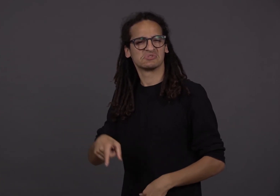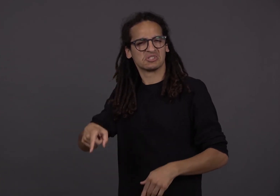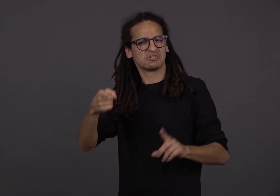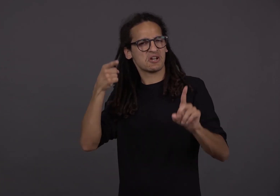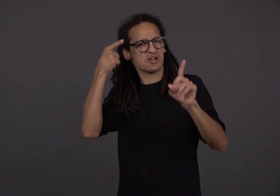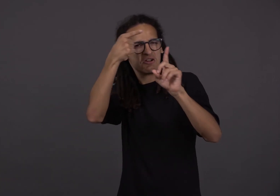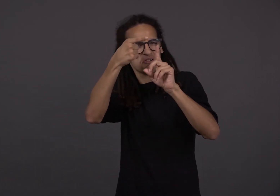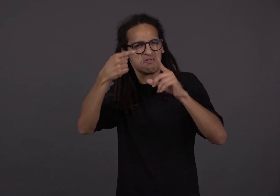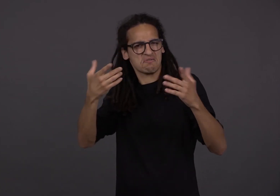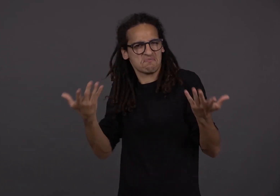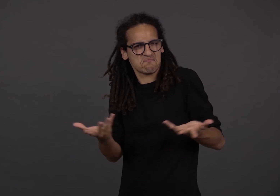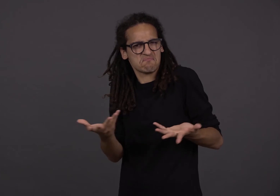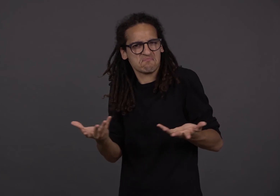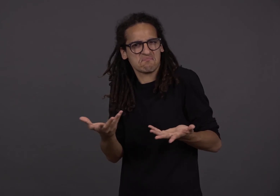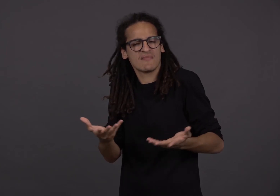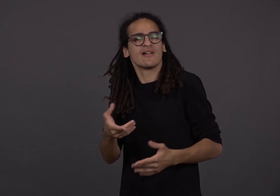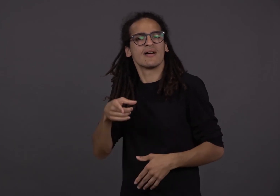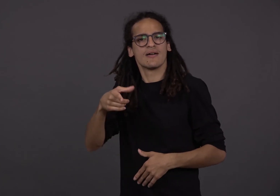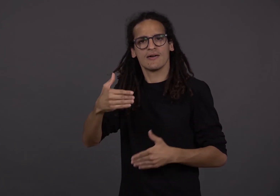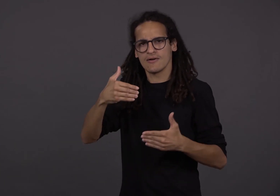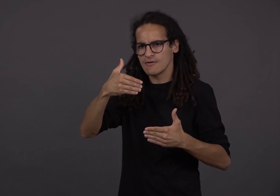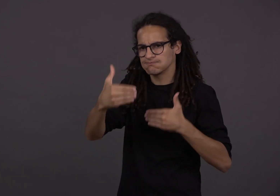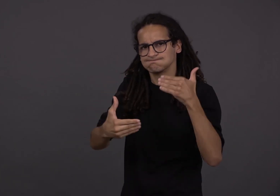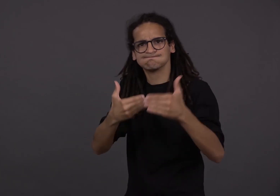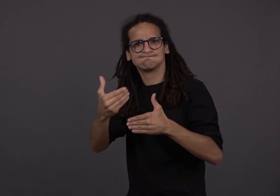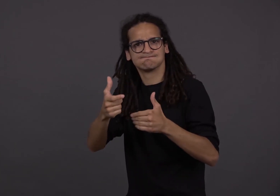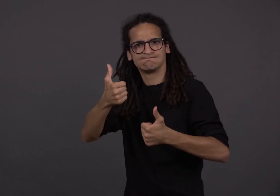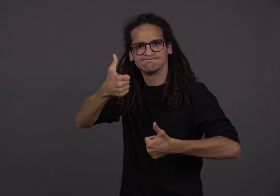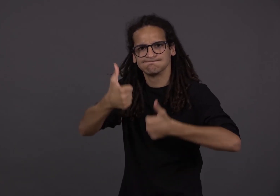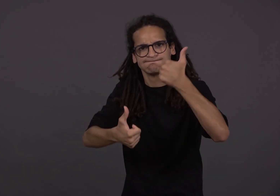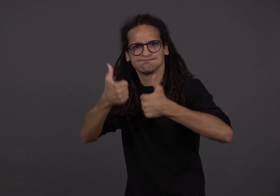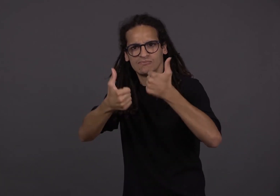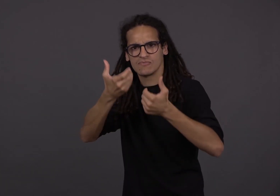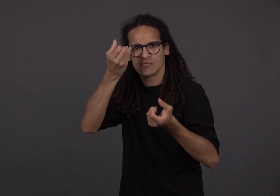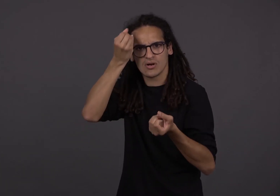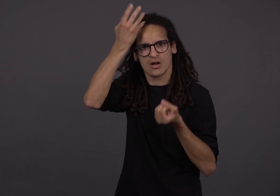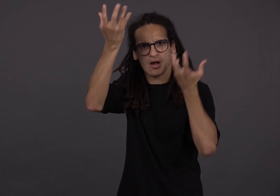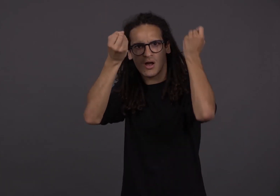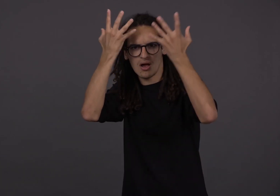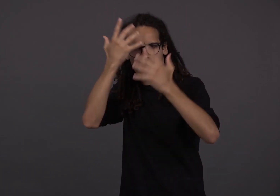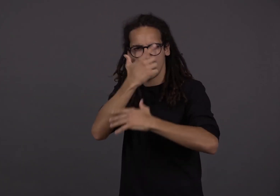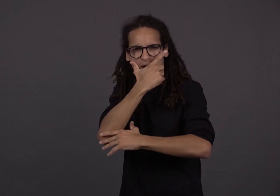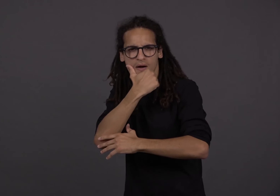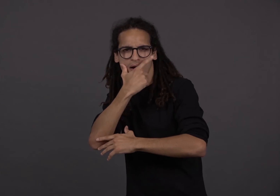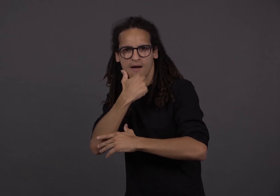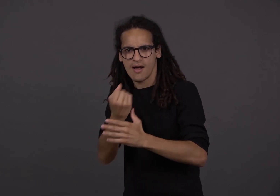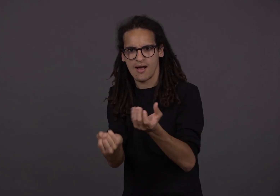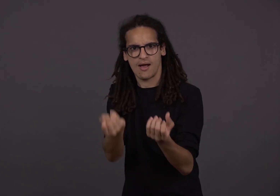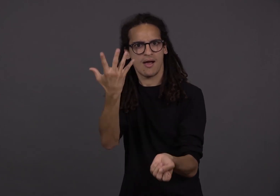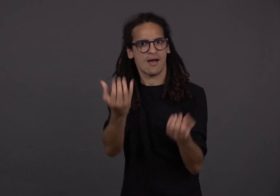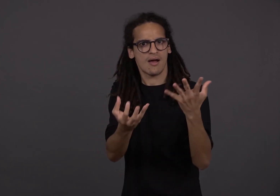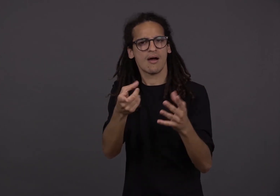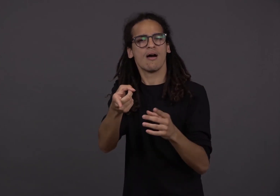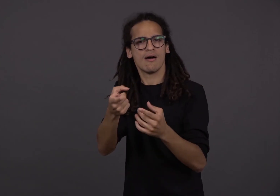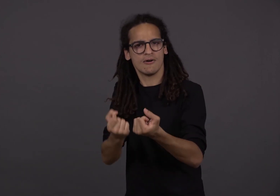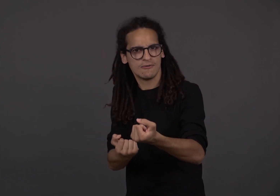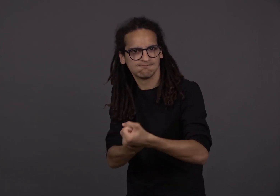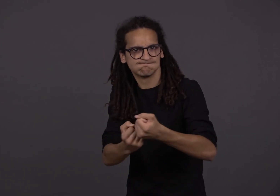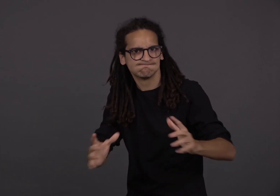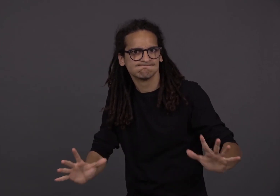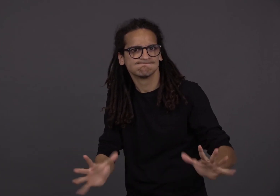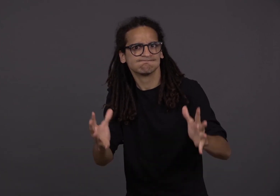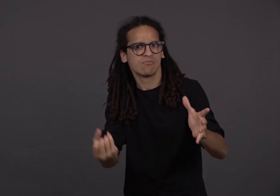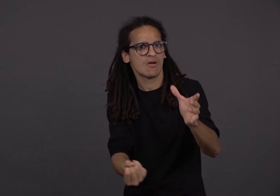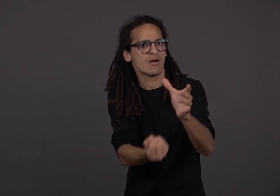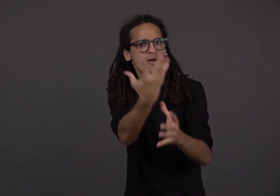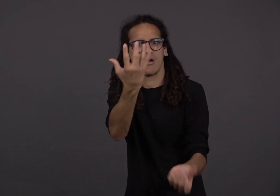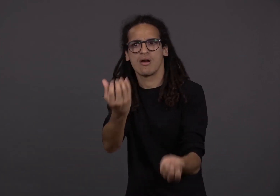is a series of competitions that leverage science and technology to source,